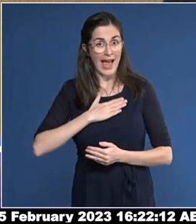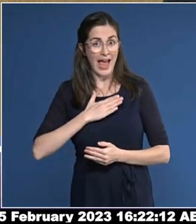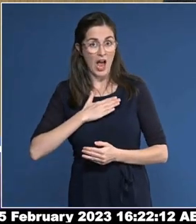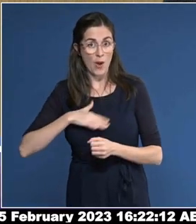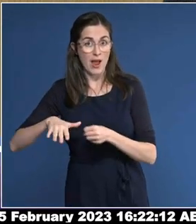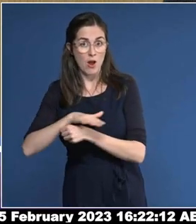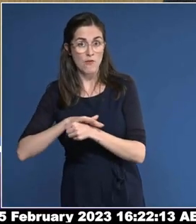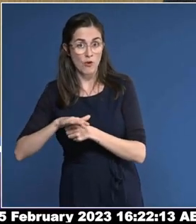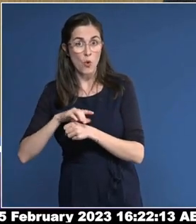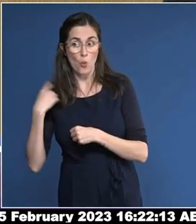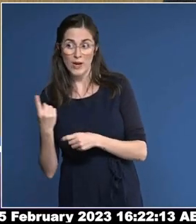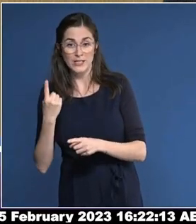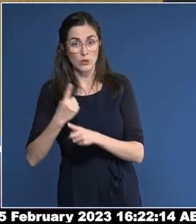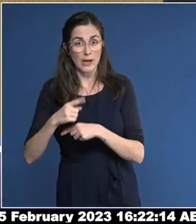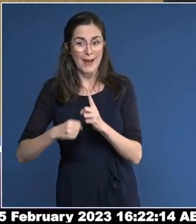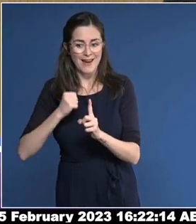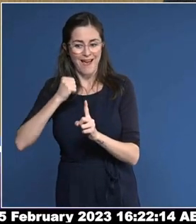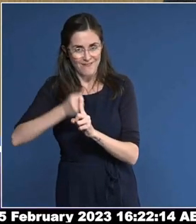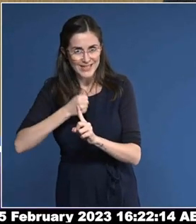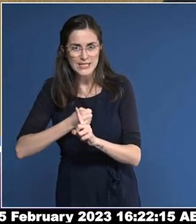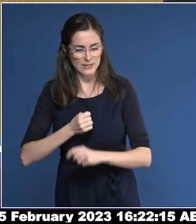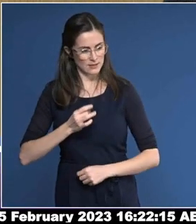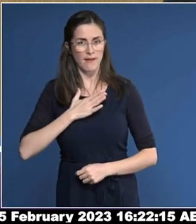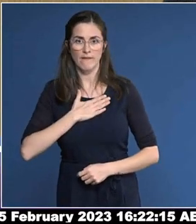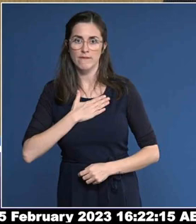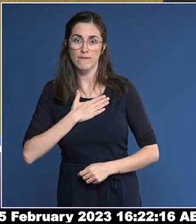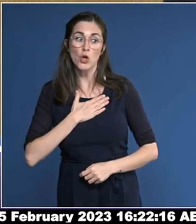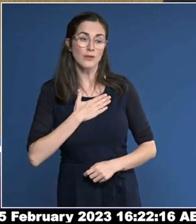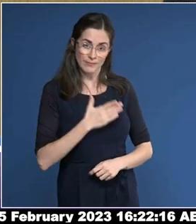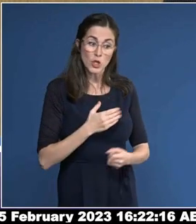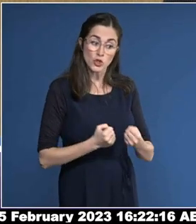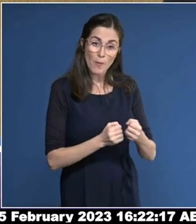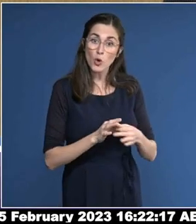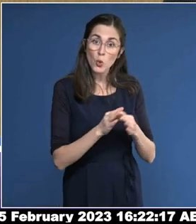or self-advocacy and supporting a participant to advocate on their own behalf.